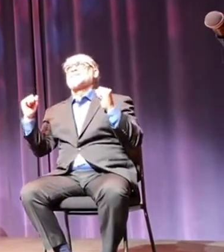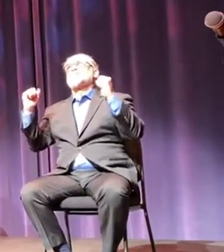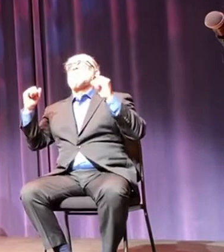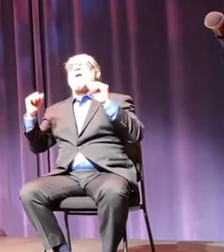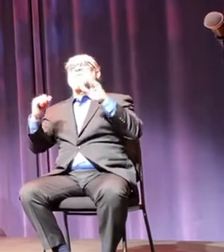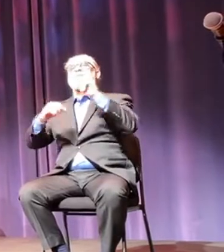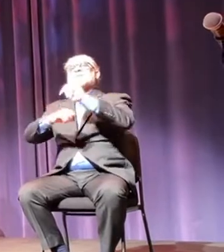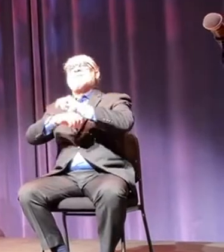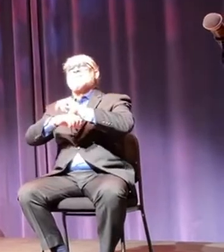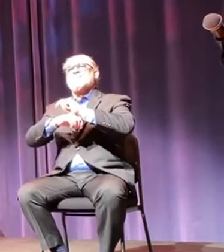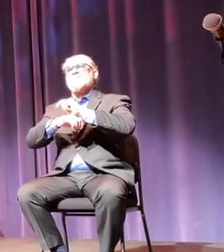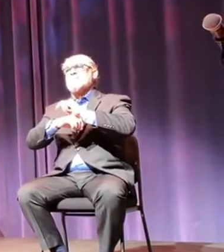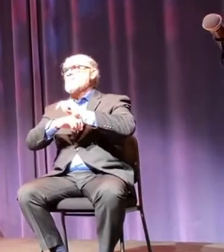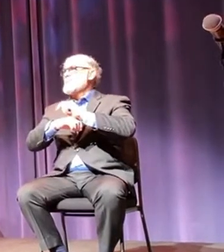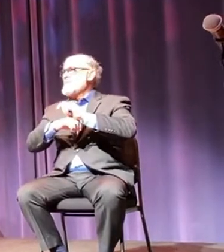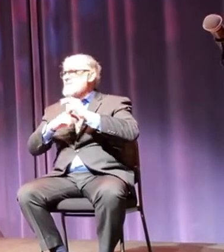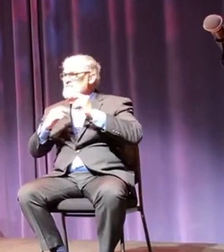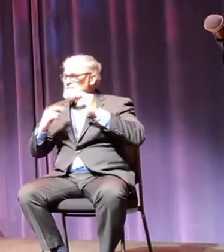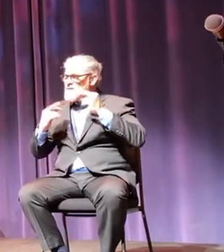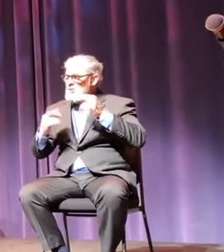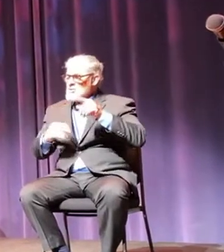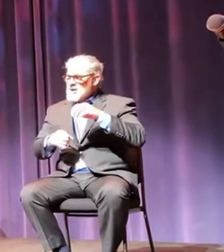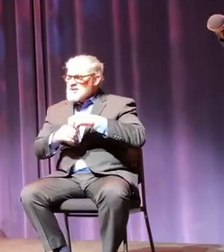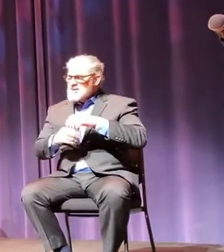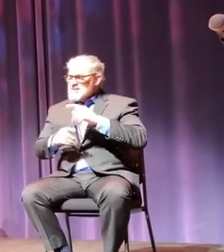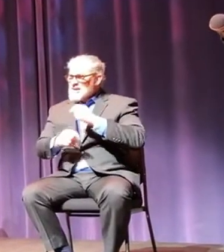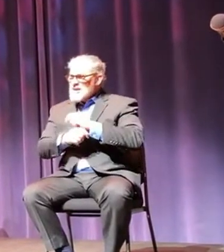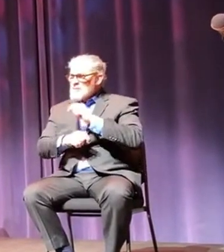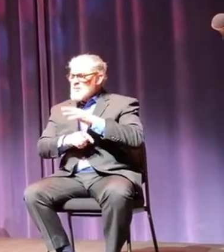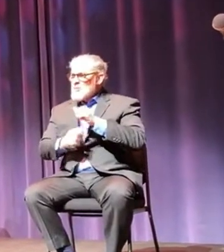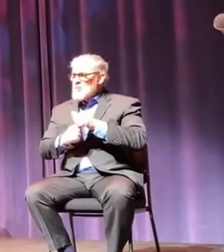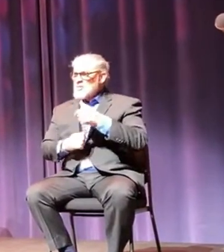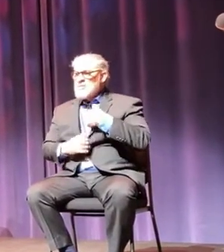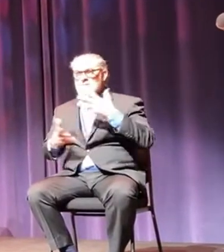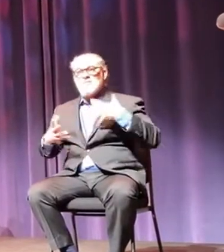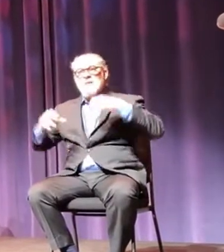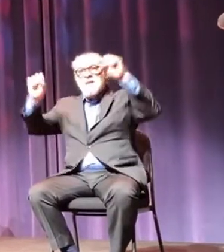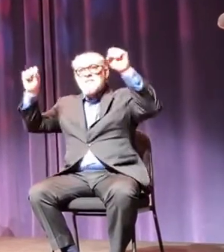with you in the temple with me as I pull these pillars down.